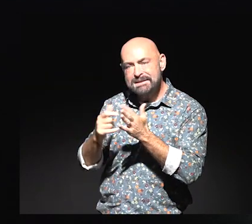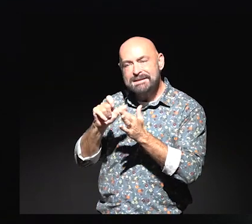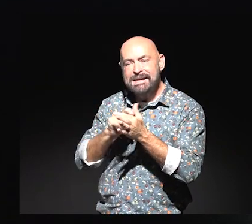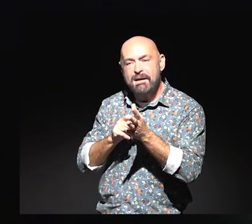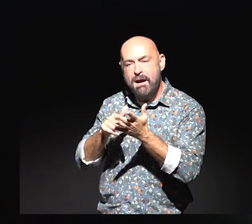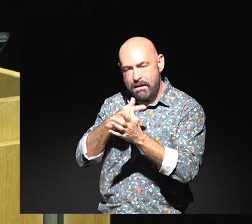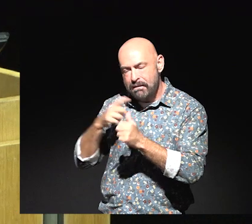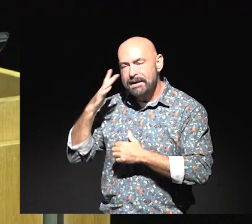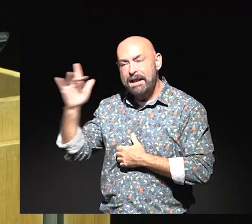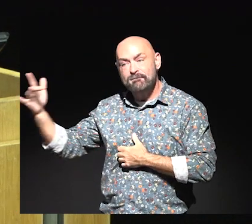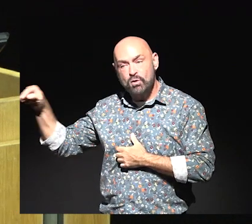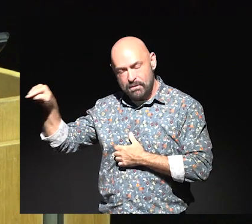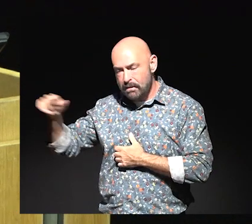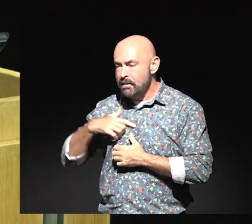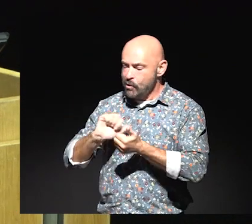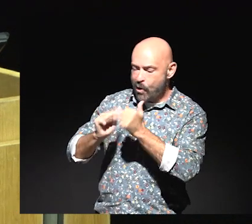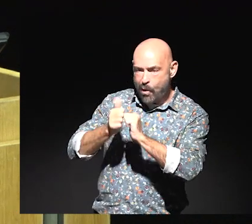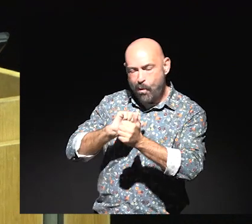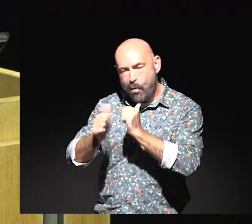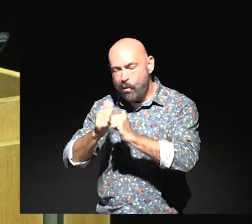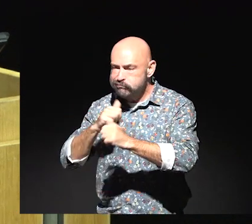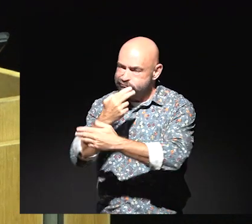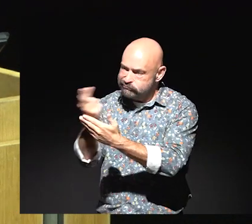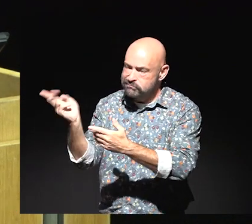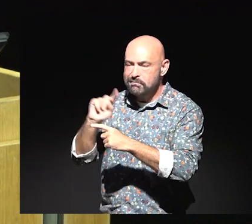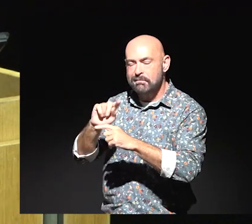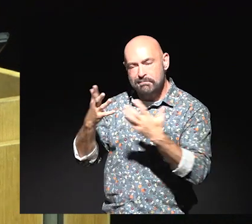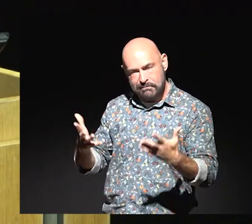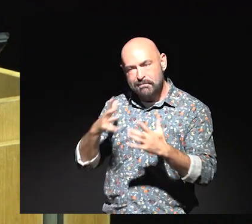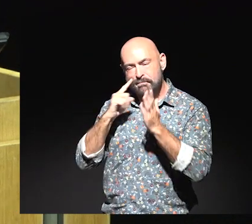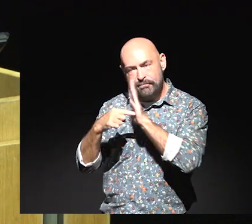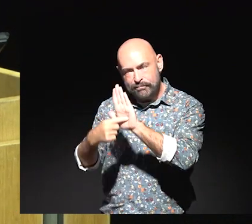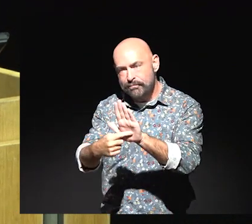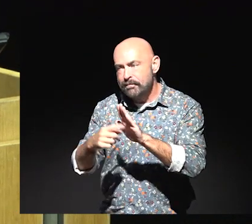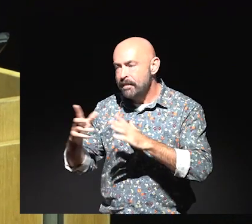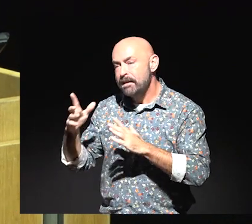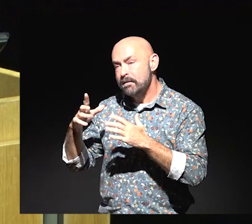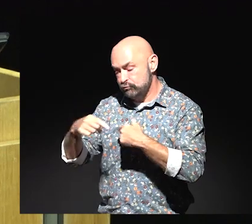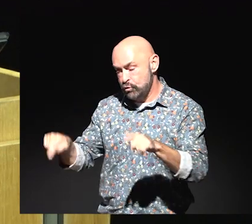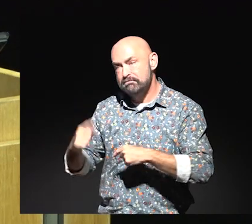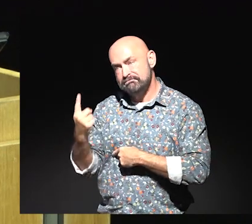the co-curator of the current exhibition on view in Room 46 upstairs,